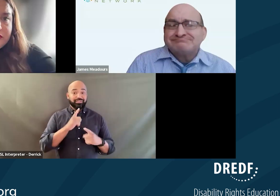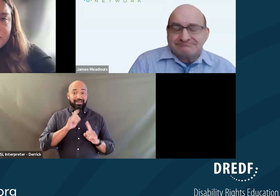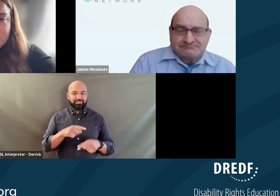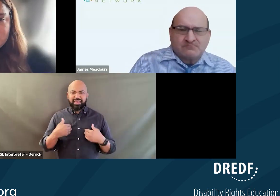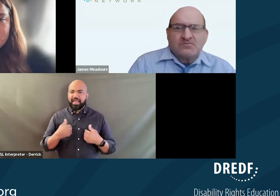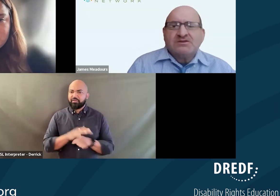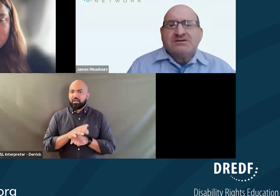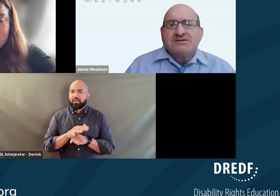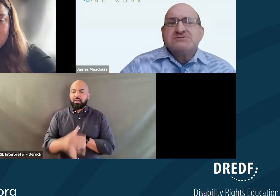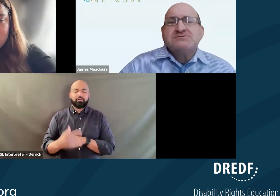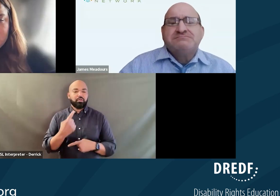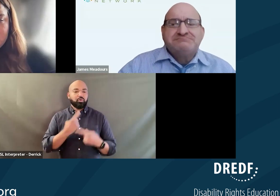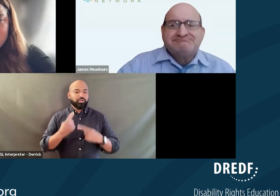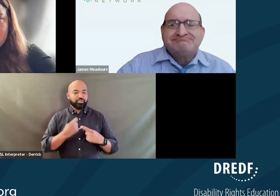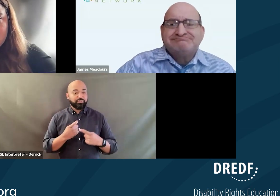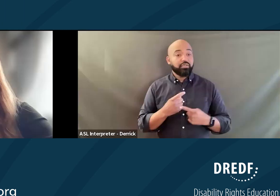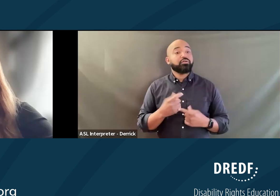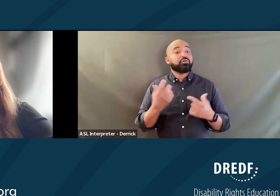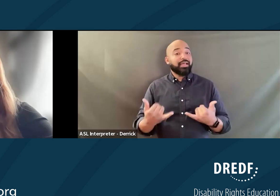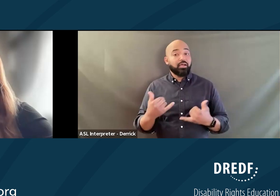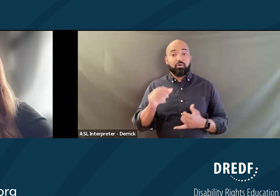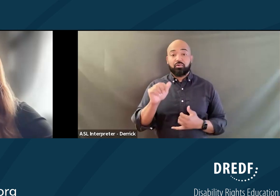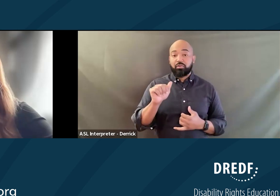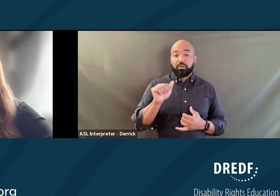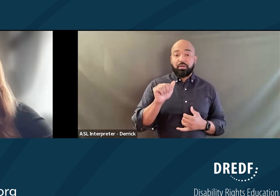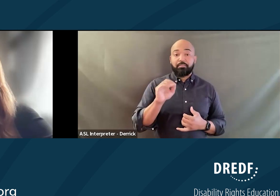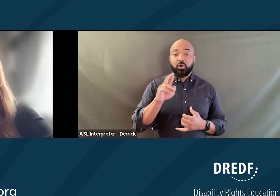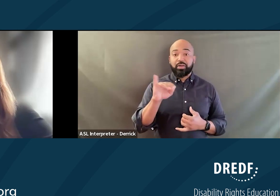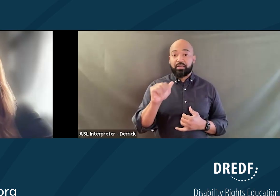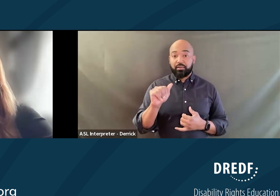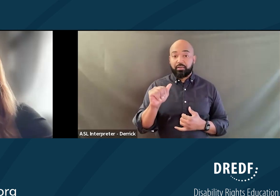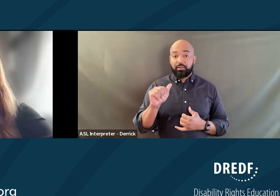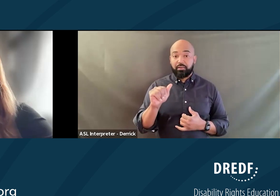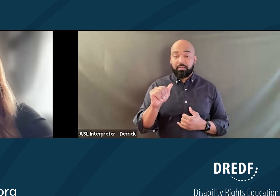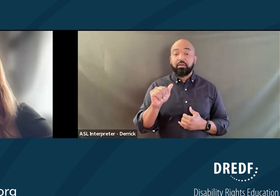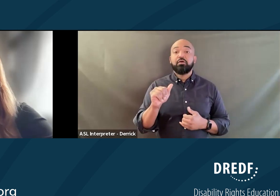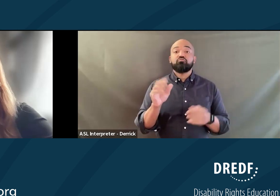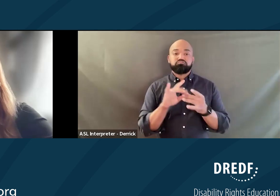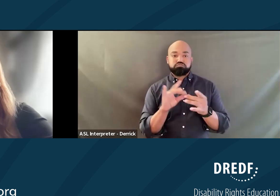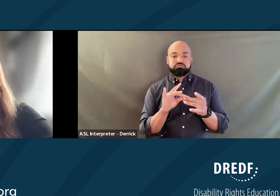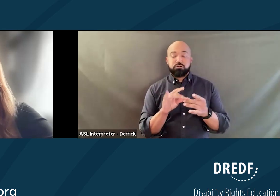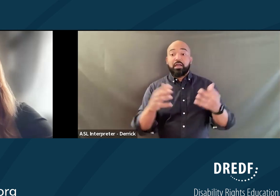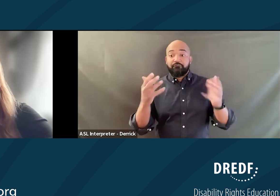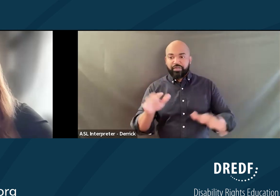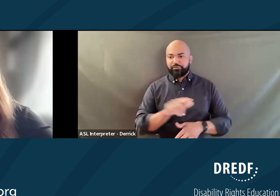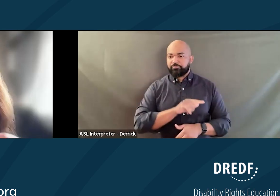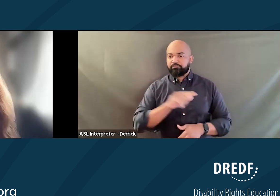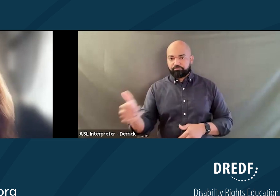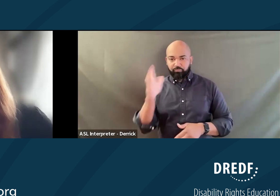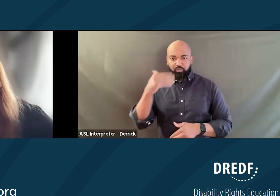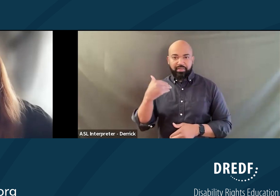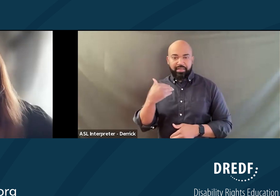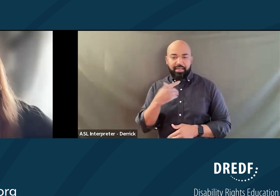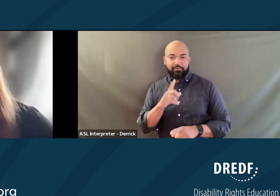if we could hear from Maria and then there are some questions that we will be answering live